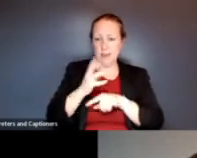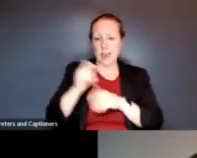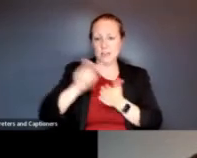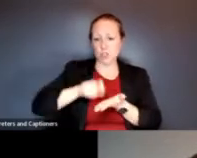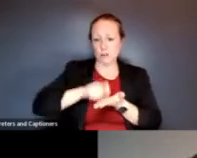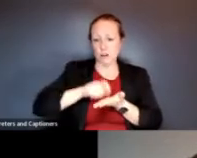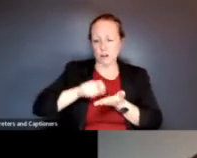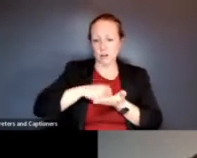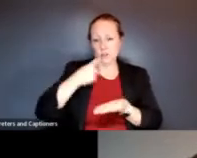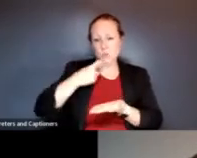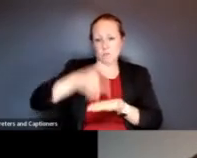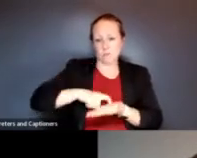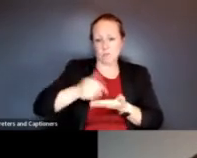distortions they experience?